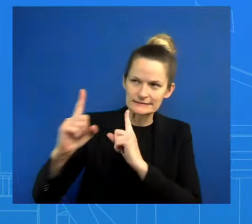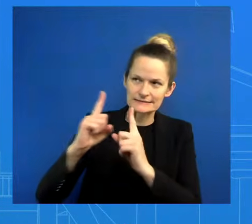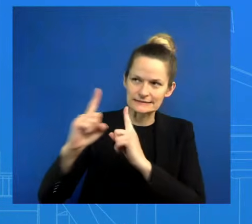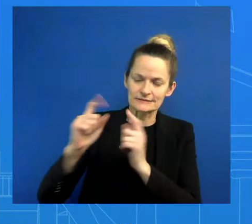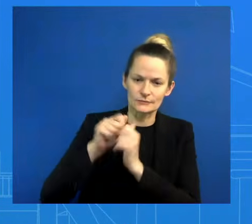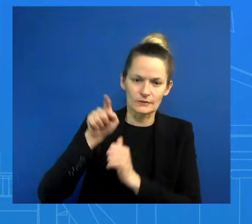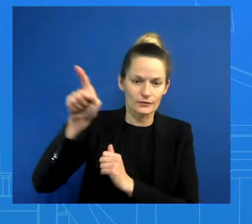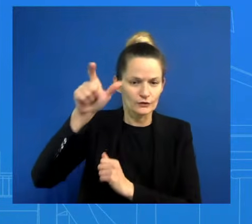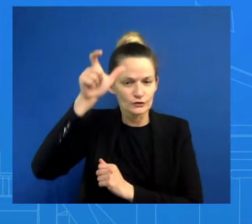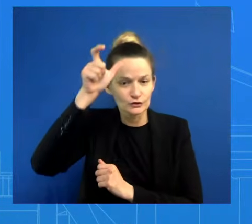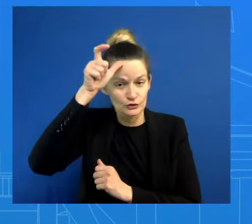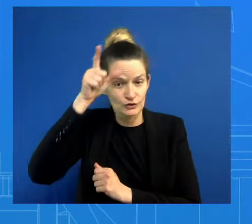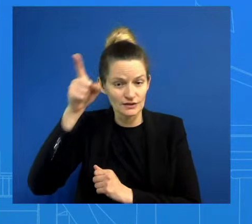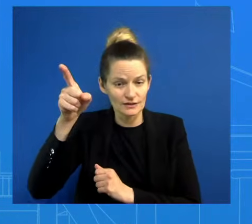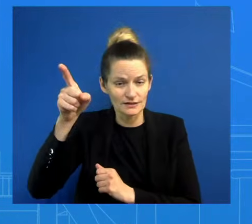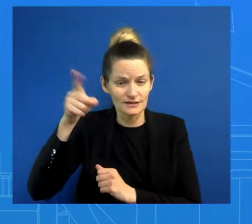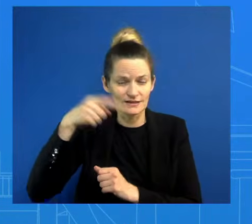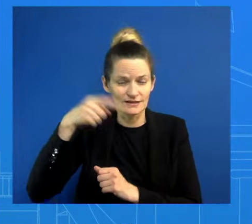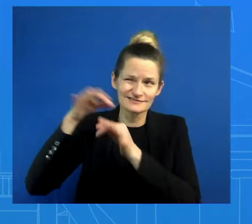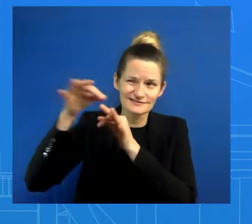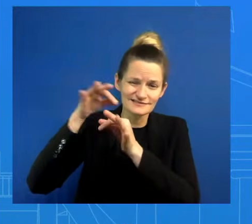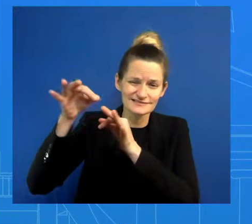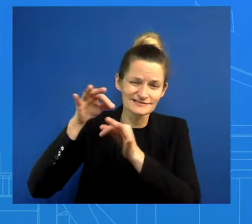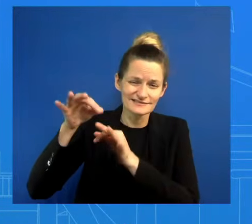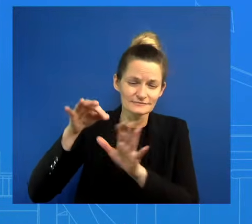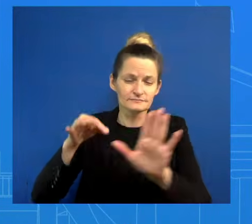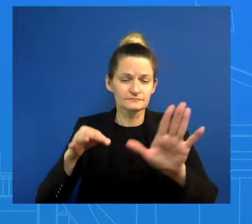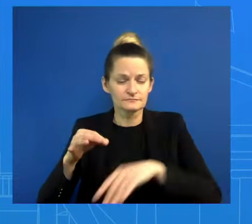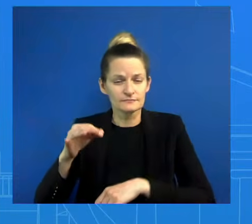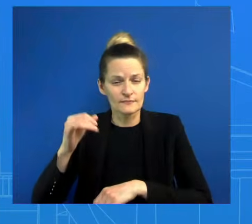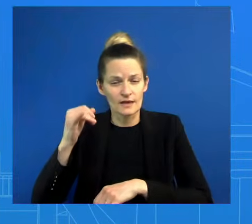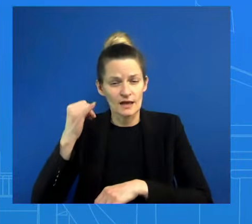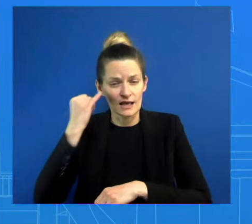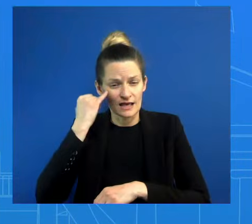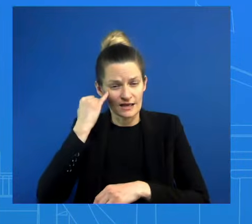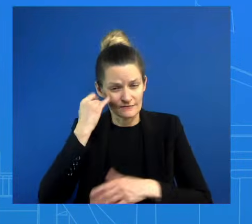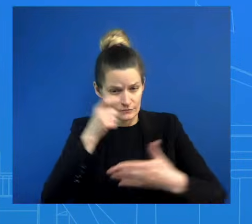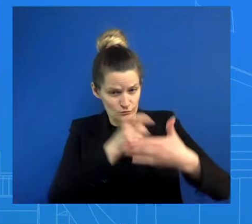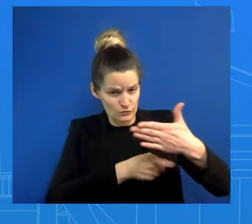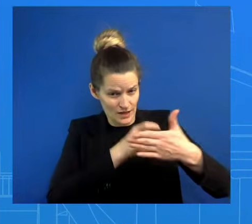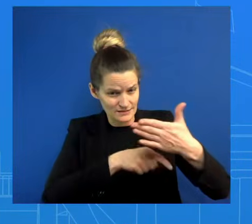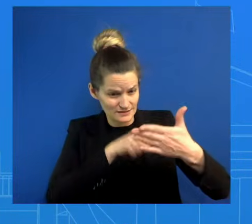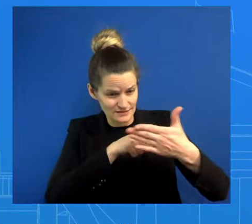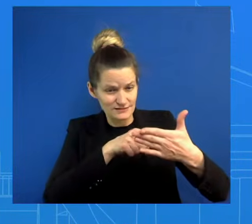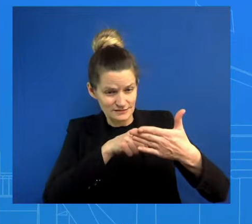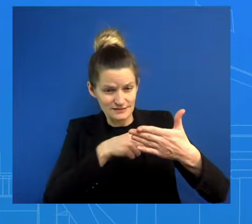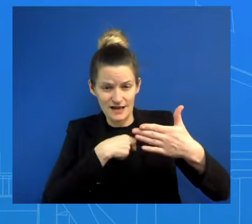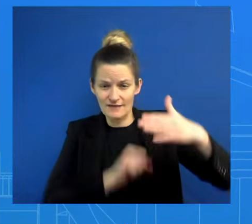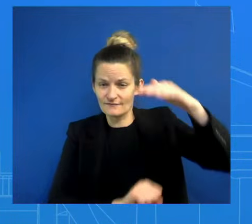necess- -- nessitate [sic] necessitate additional checks on ships passing through Turkish waters.